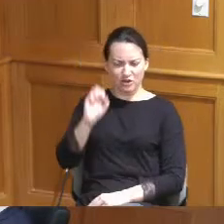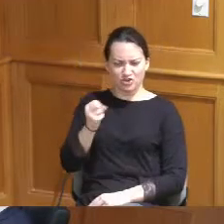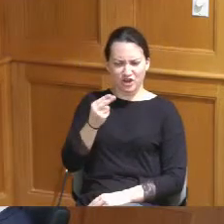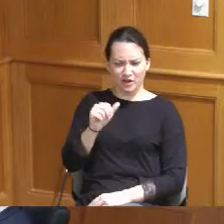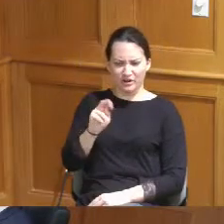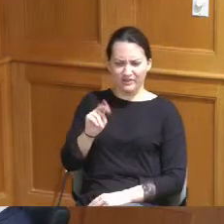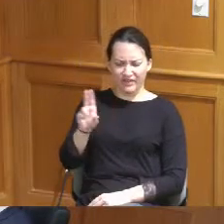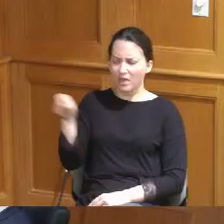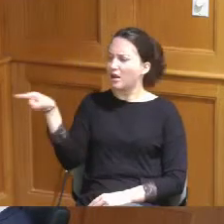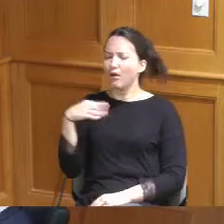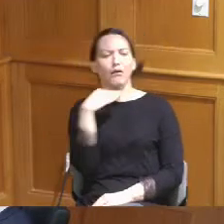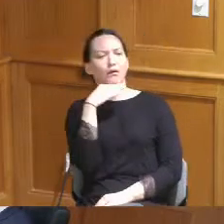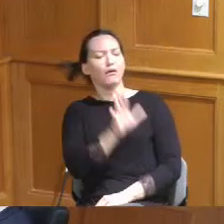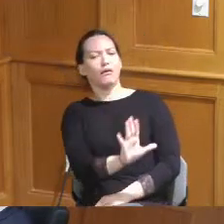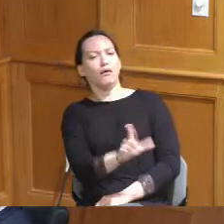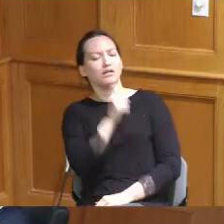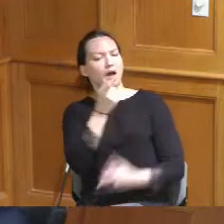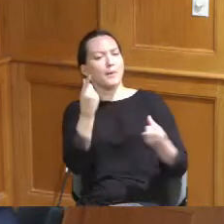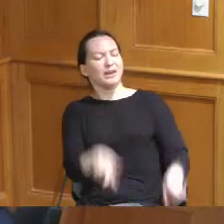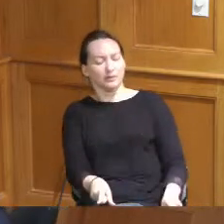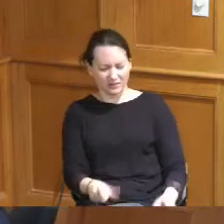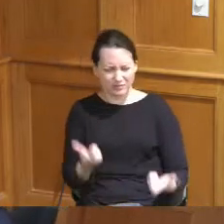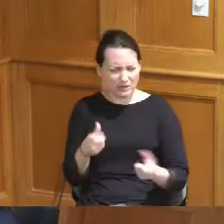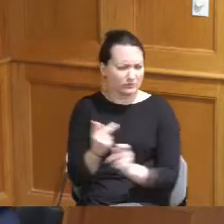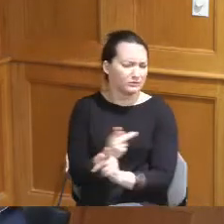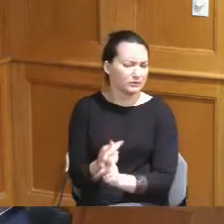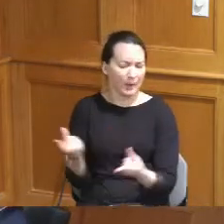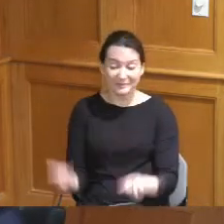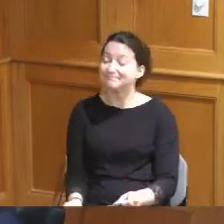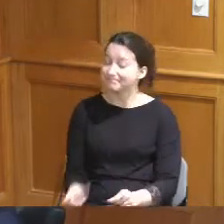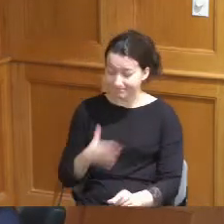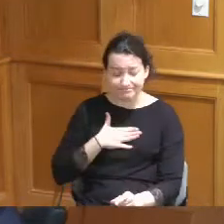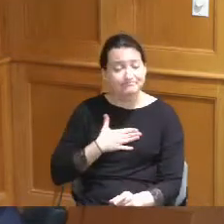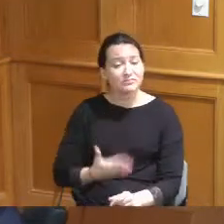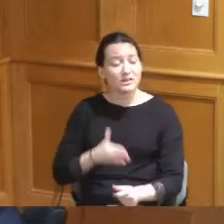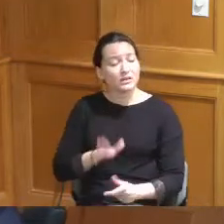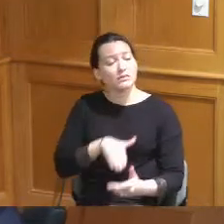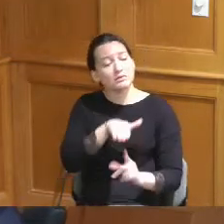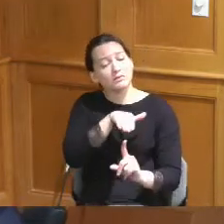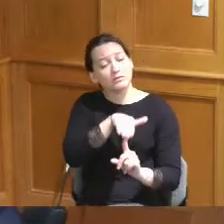not true so I'm just trying to get down I'm happy to follow up with you on kind of how that wrapped